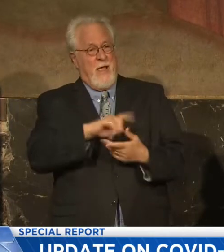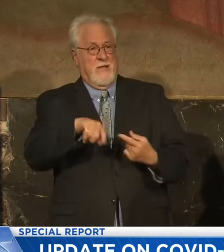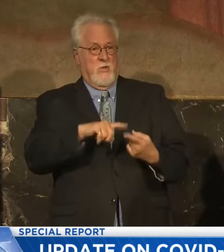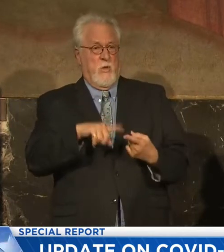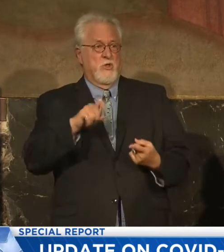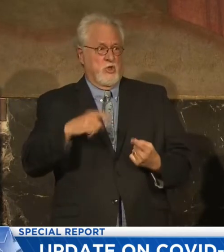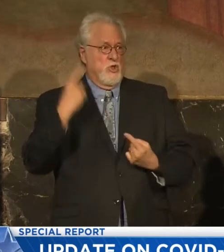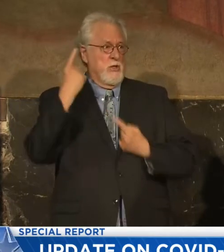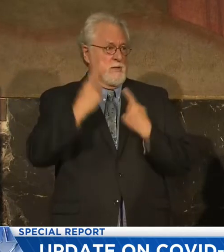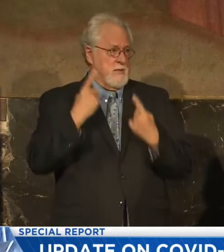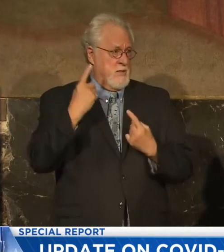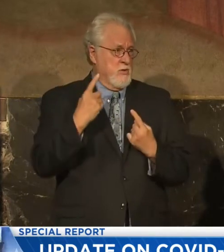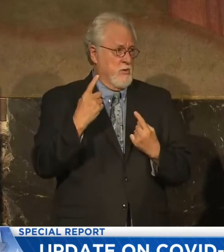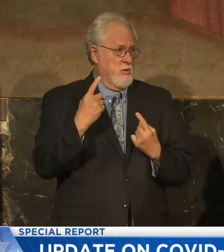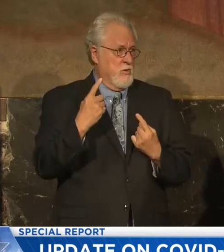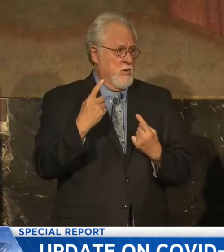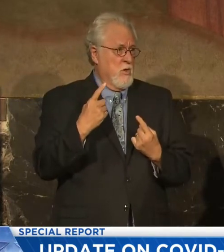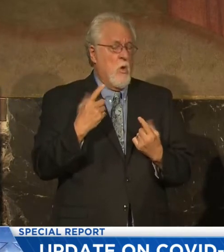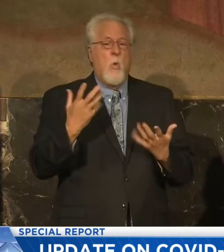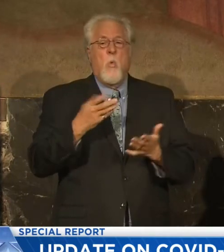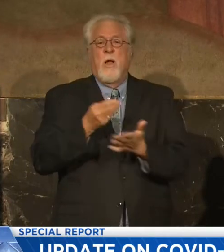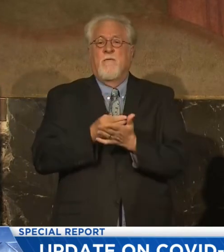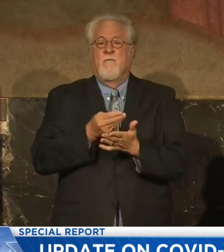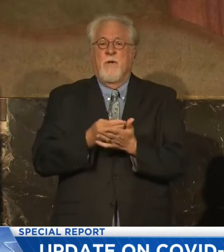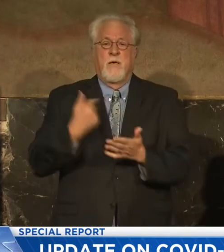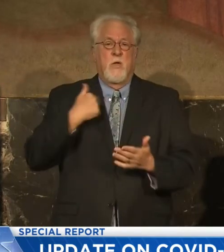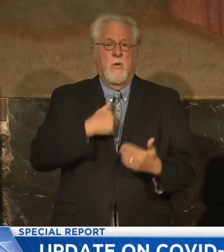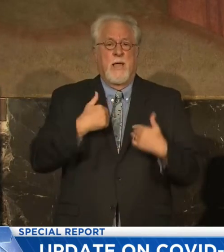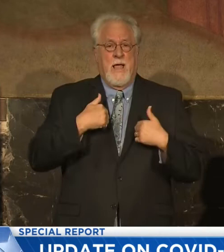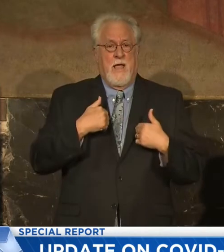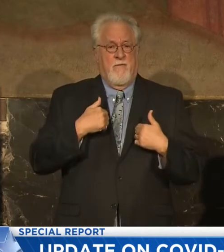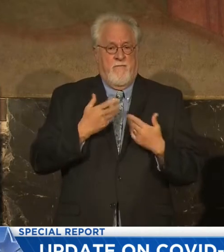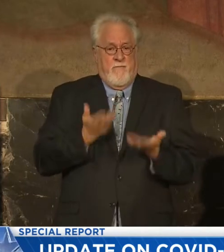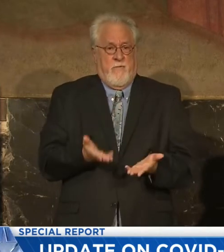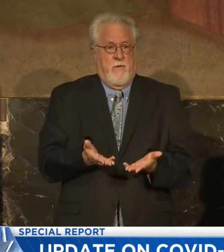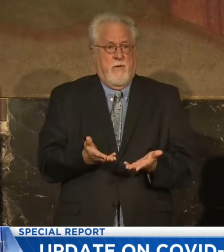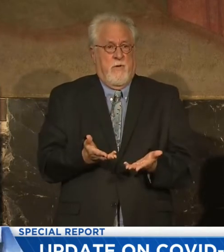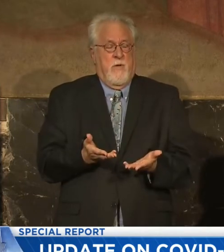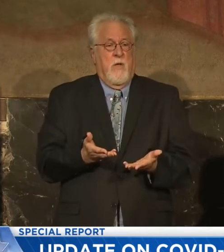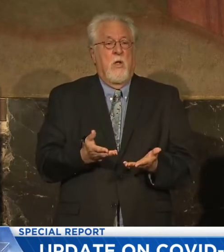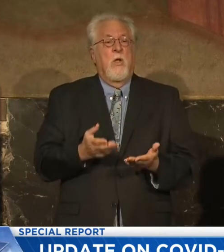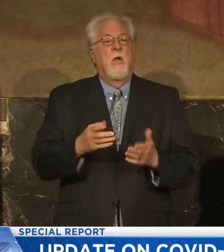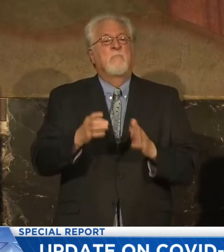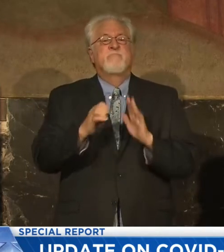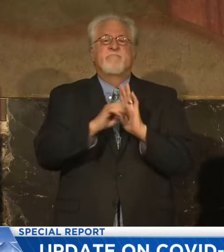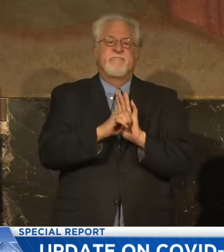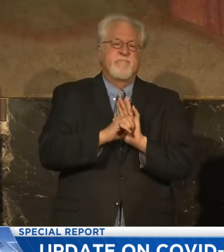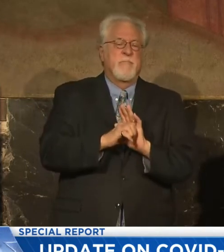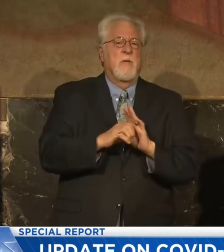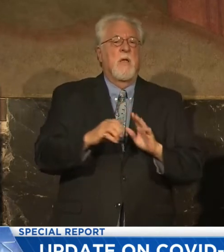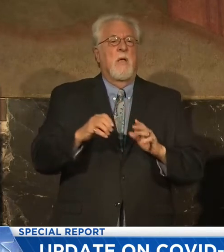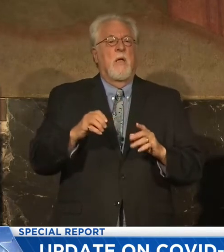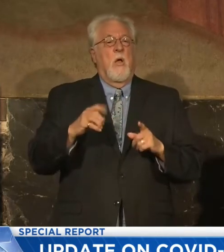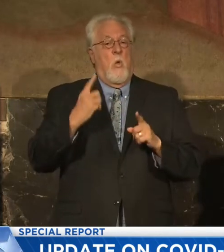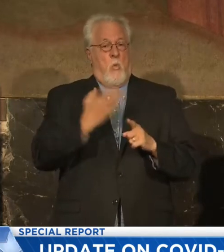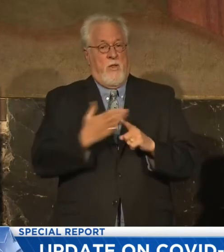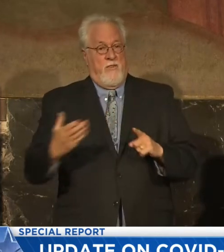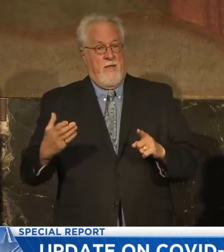BUDGET AND WE CAN ALSO DO SOME OTHER THINGS AS WELL. I'M TALKING ABOUT A POTENTIAL SPECIAL SESSION IN THAT TIME PERIOD.